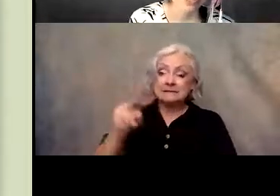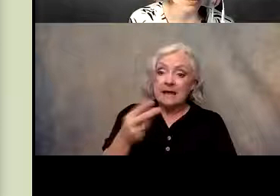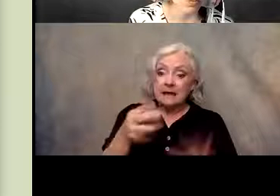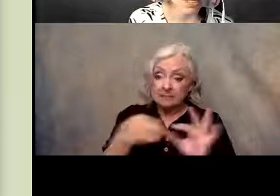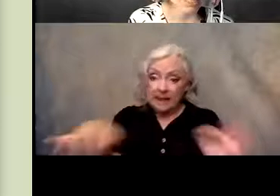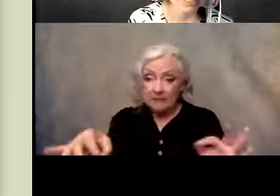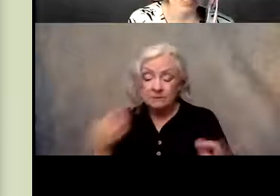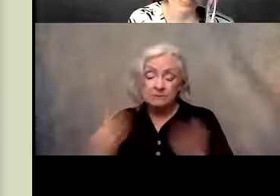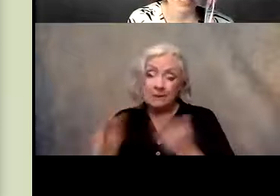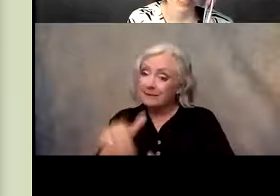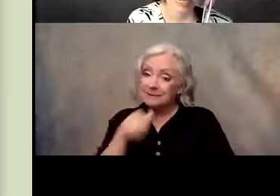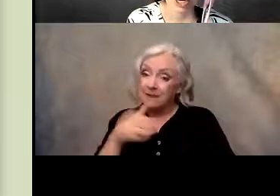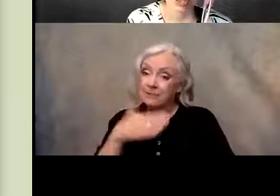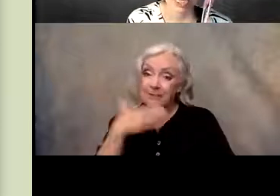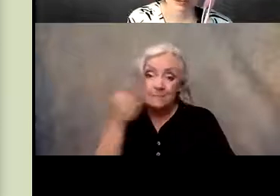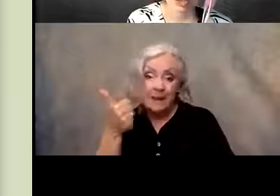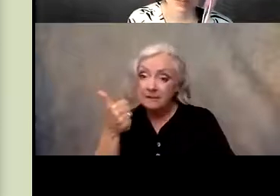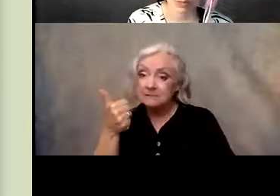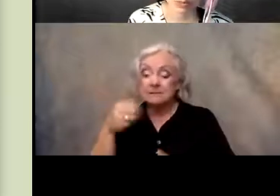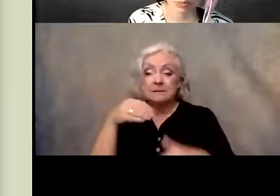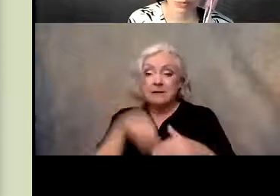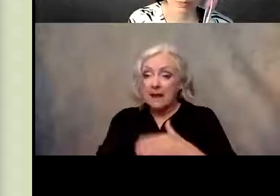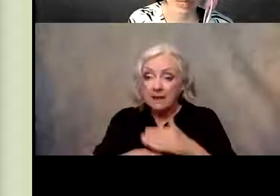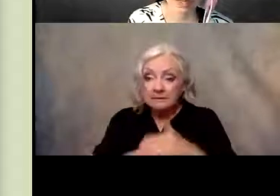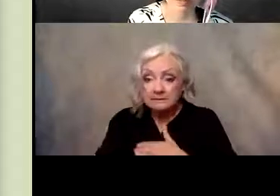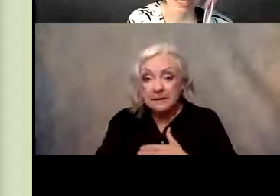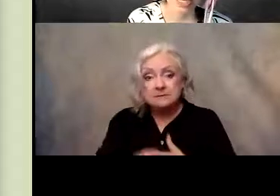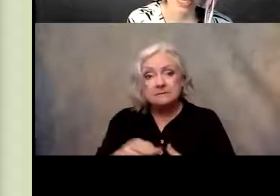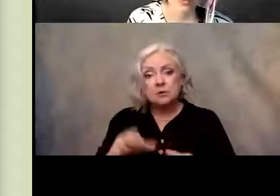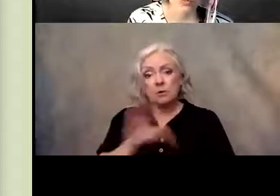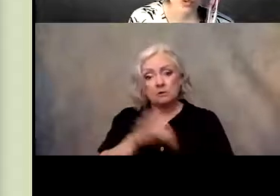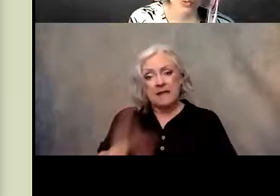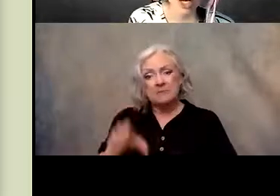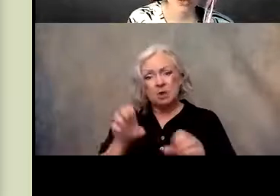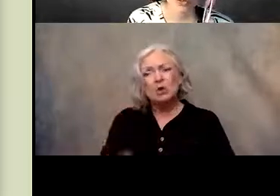that we can see how captions might be a bit problematic, and we'll walk through